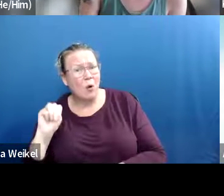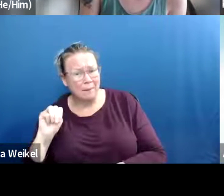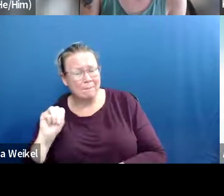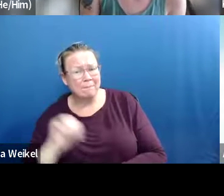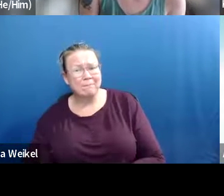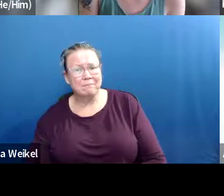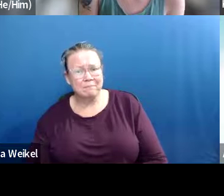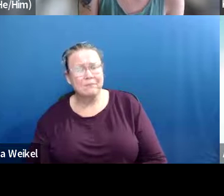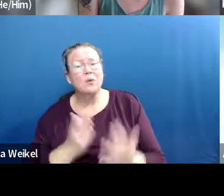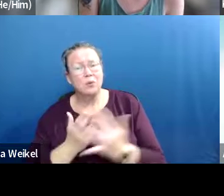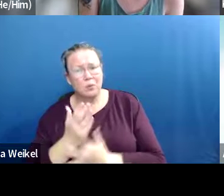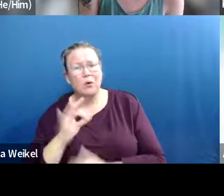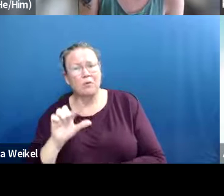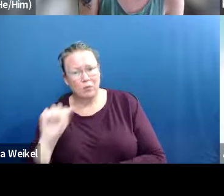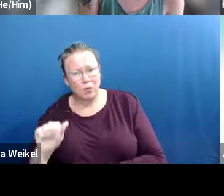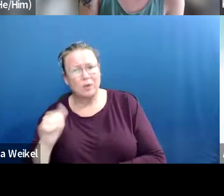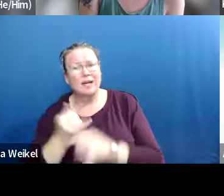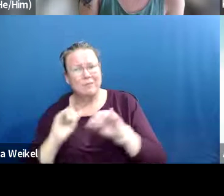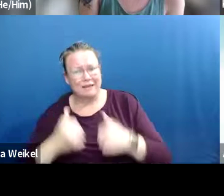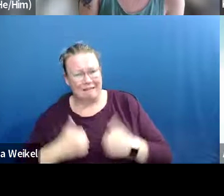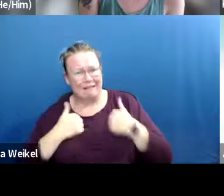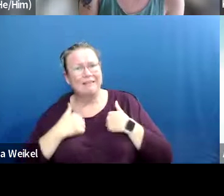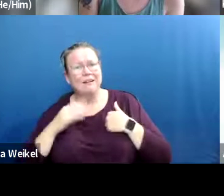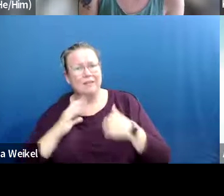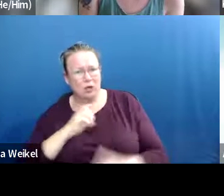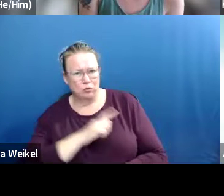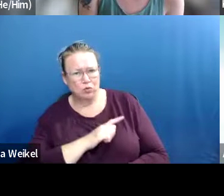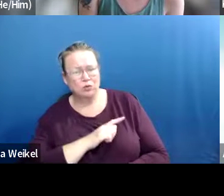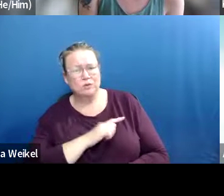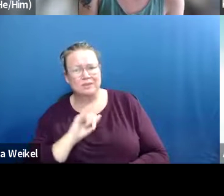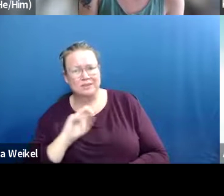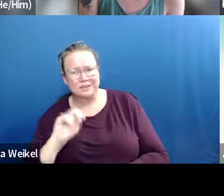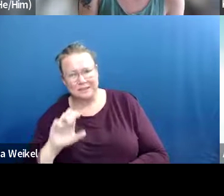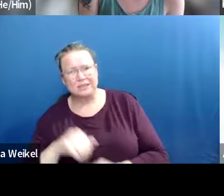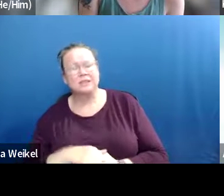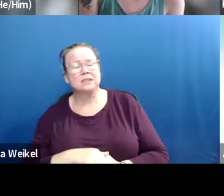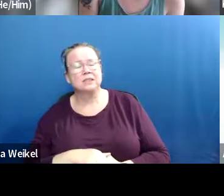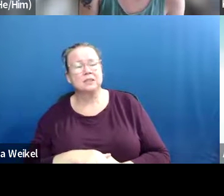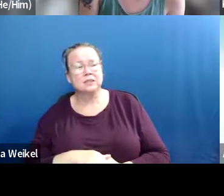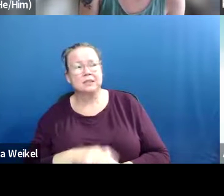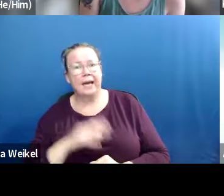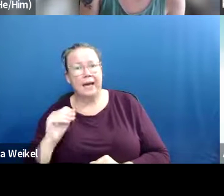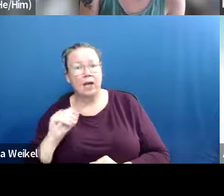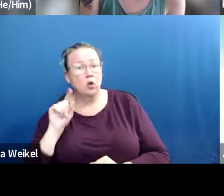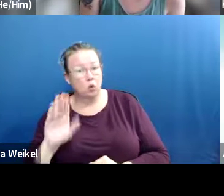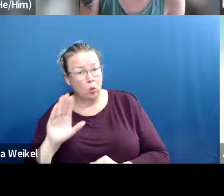Rosie Vazquez: through the Florida Independent Living Council incorporation. Rosie Vazquez: and that your cell helps